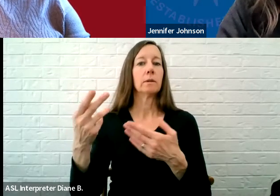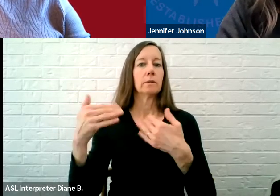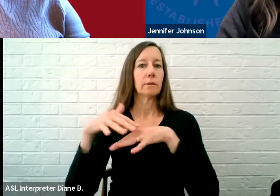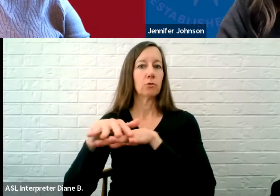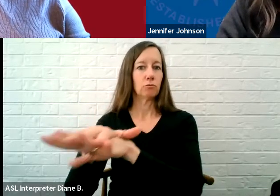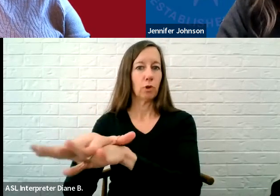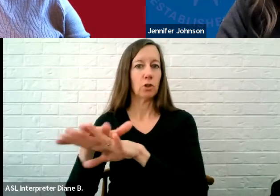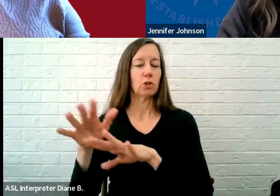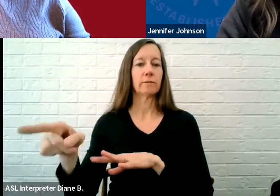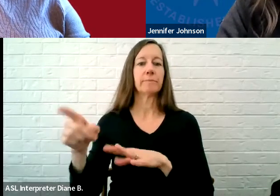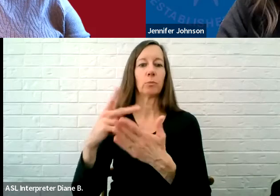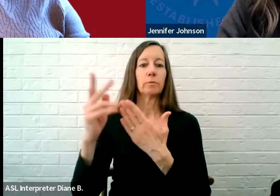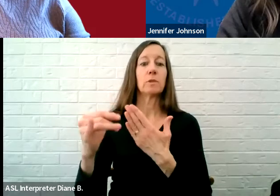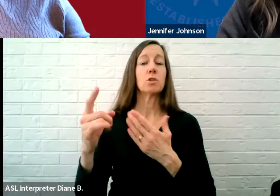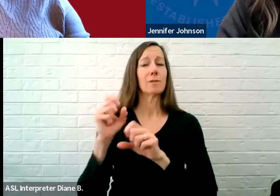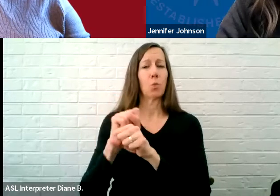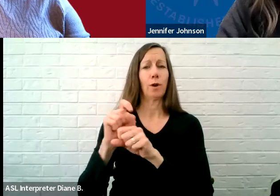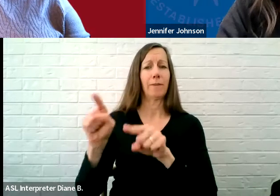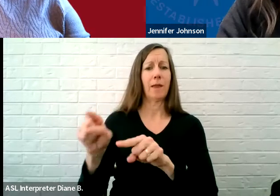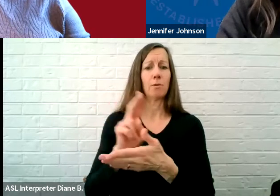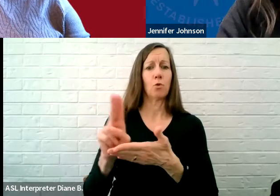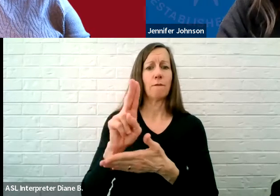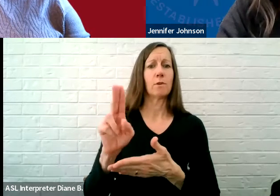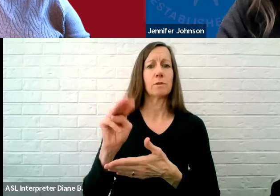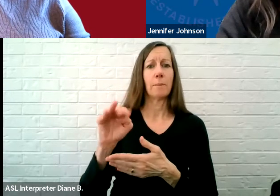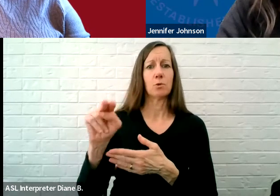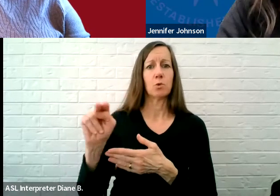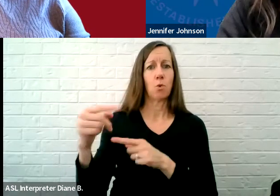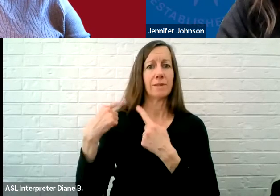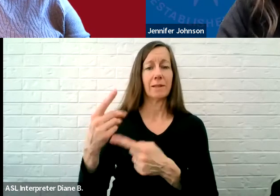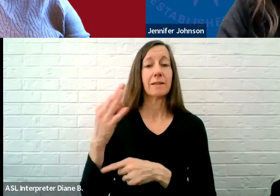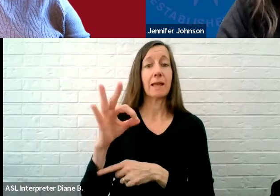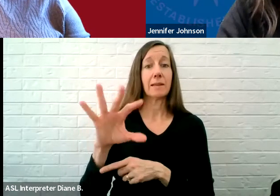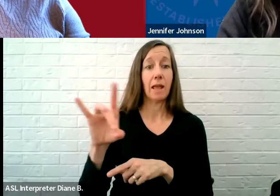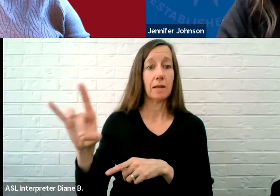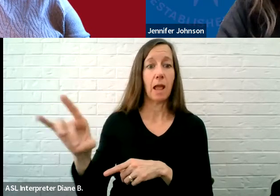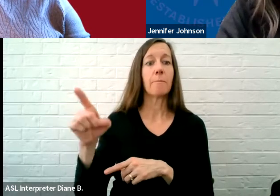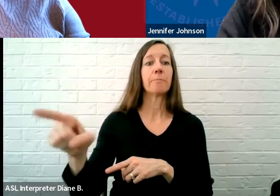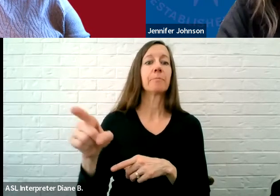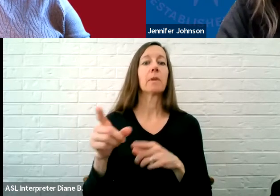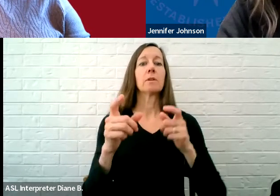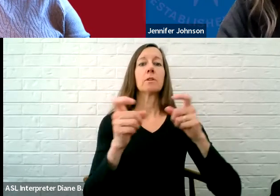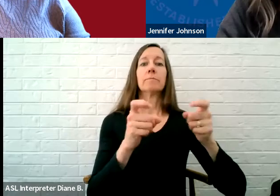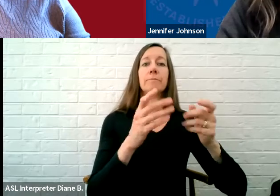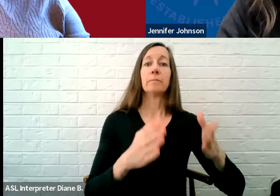worked since 1,988 Sherry Directs the National Residential Information Systems project which